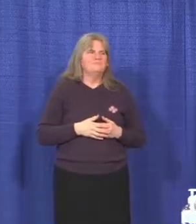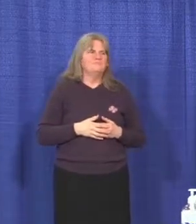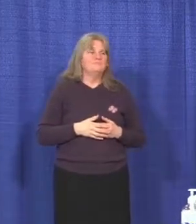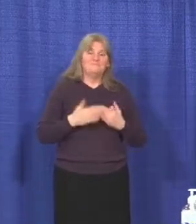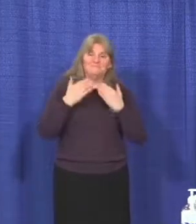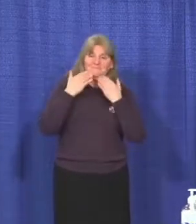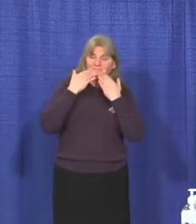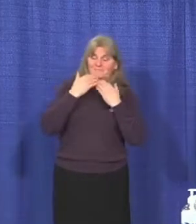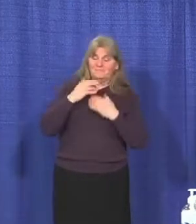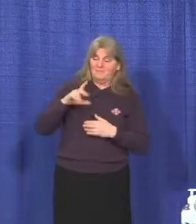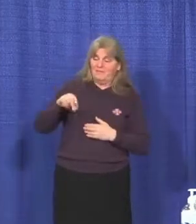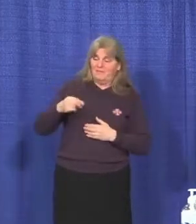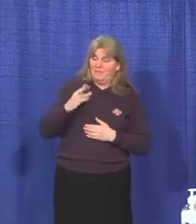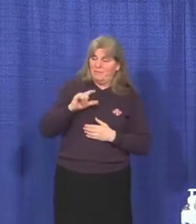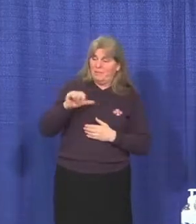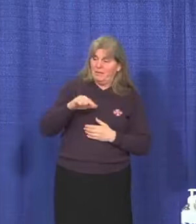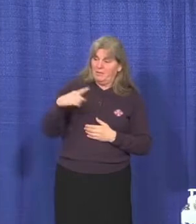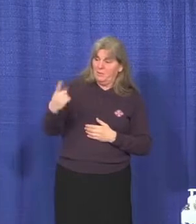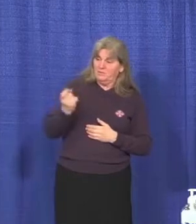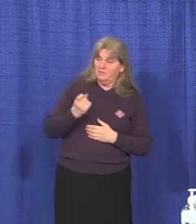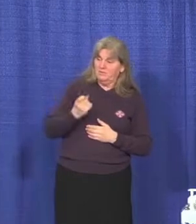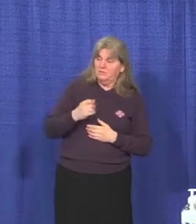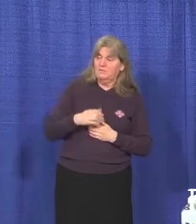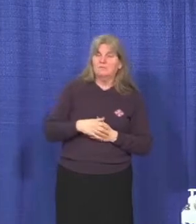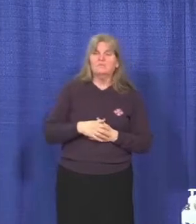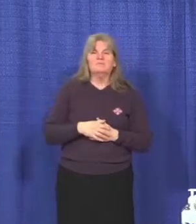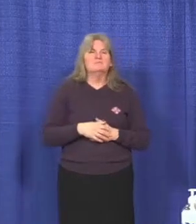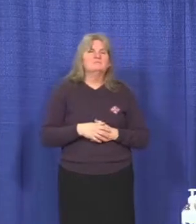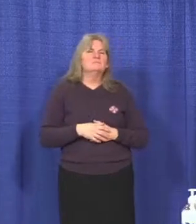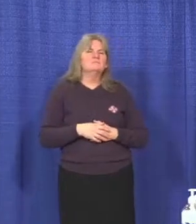Thank you.